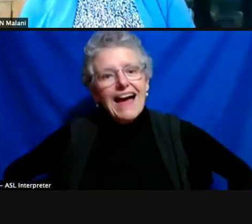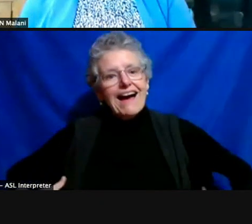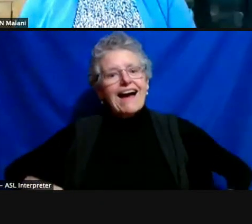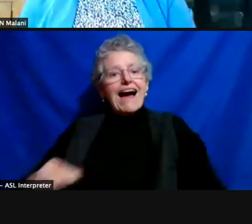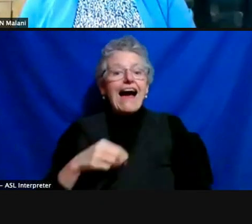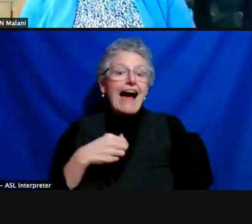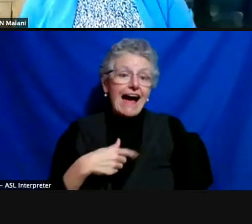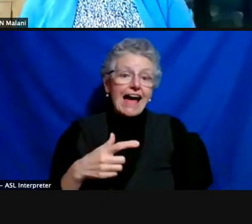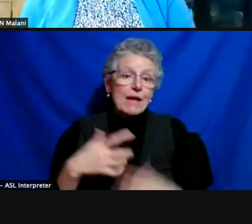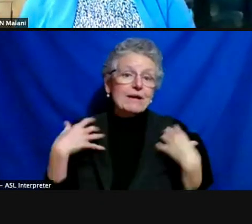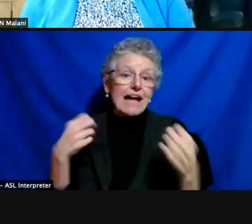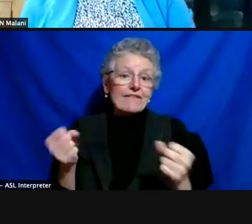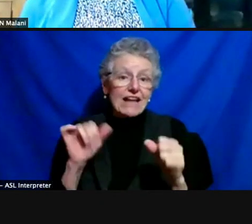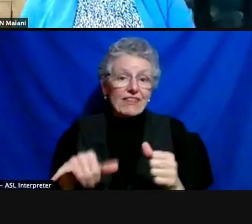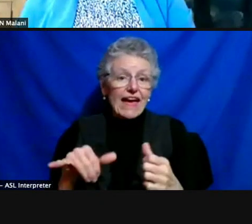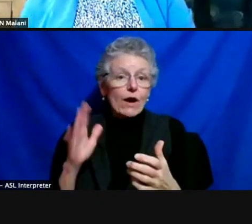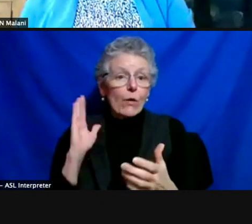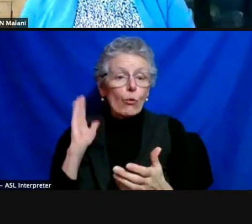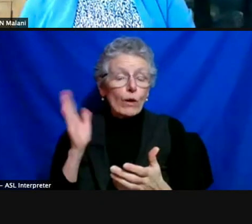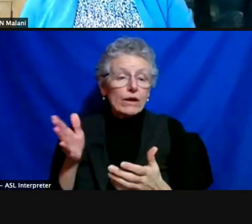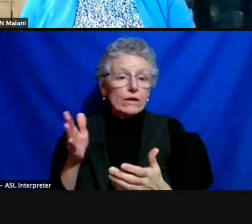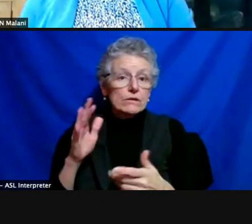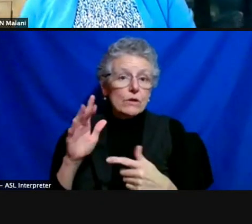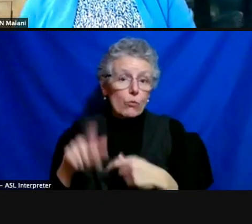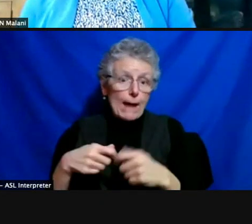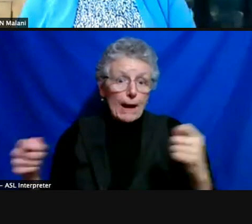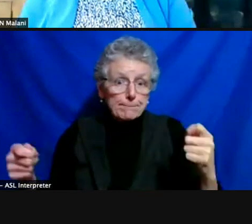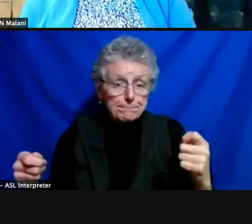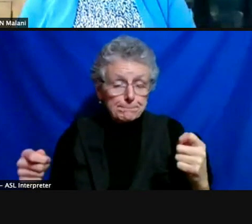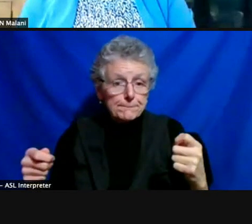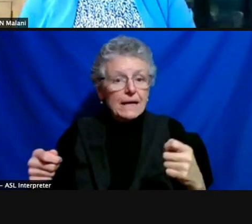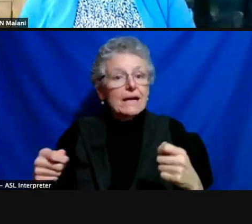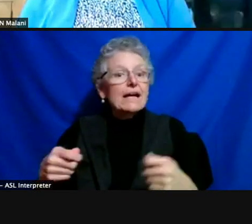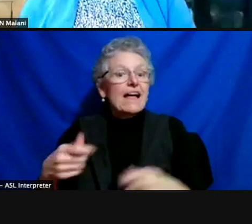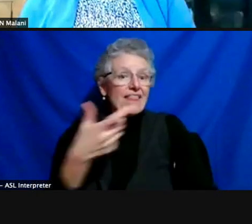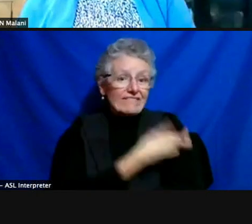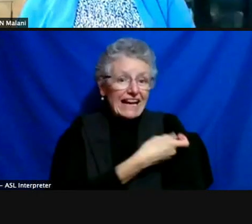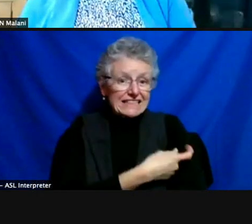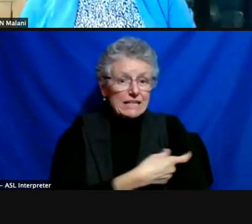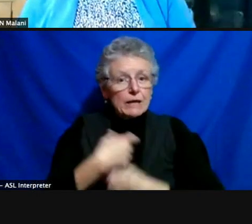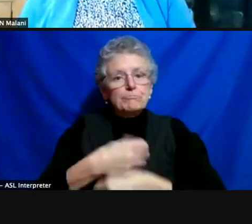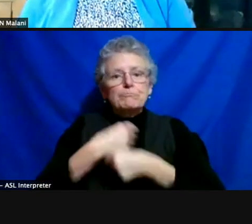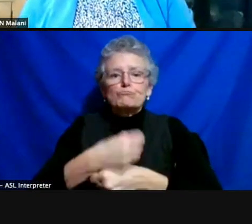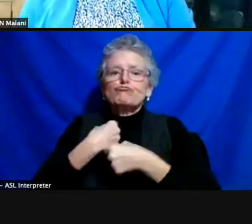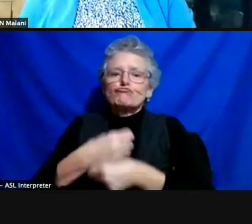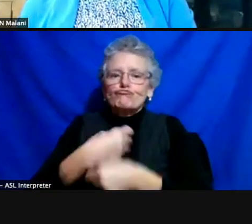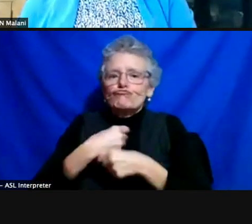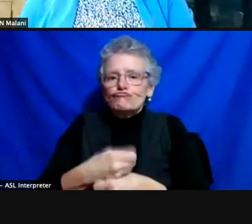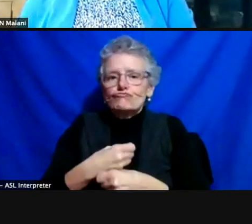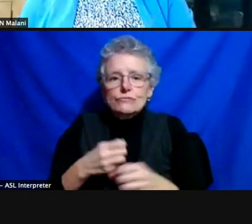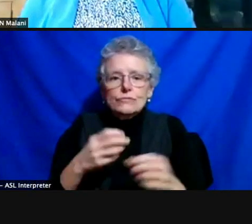the existing vaccines are being made increasingly efficiently. And then new vaccines are going to be licensed